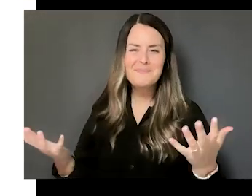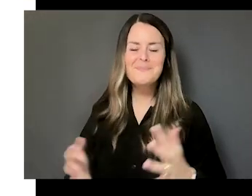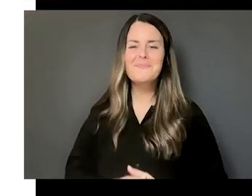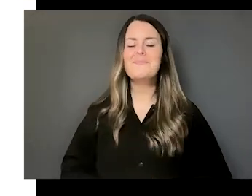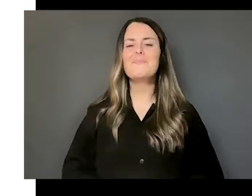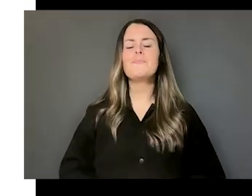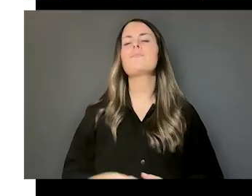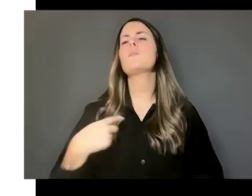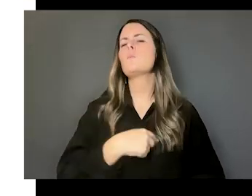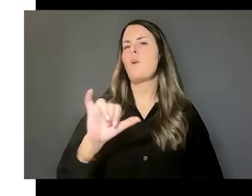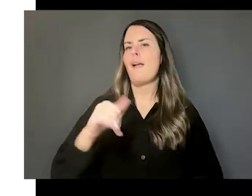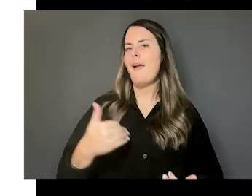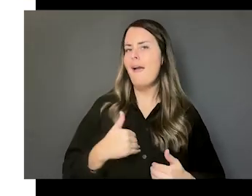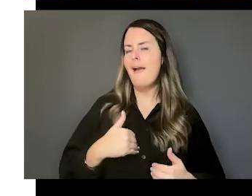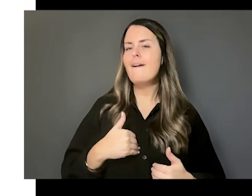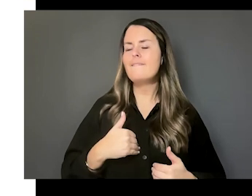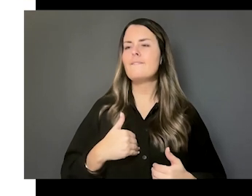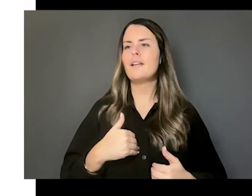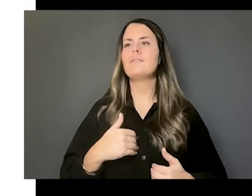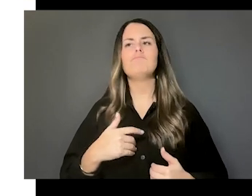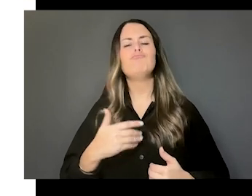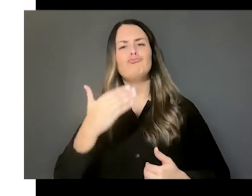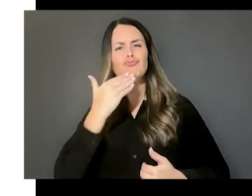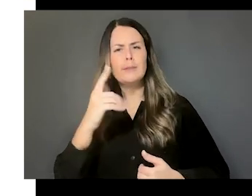We also have a very firm belief, along with that, that every student